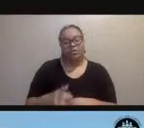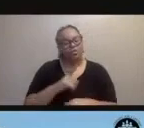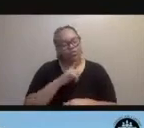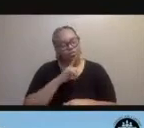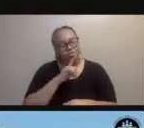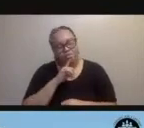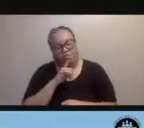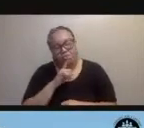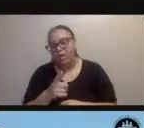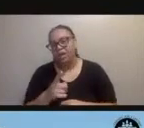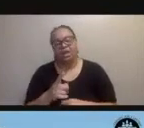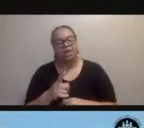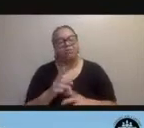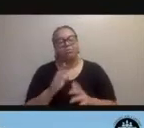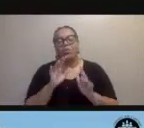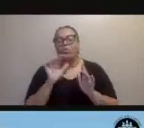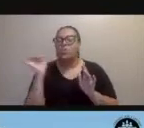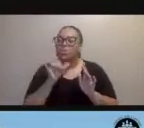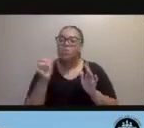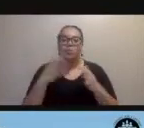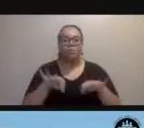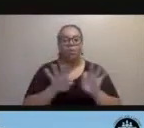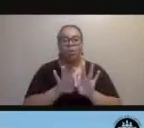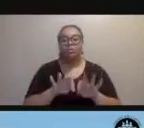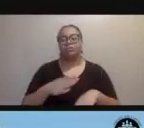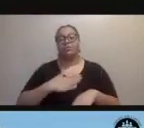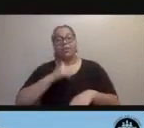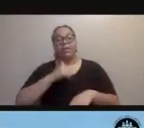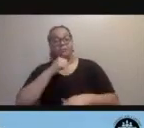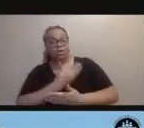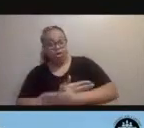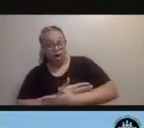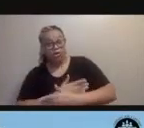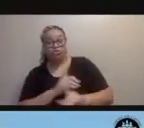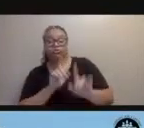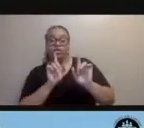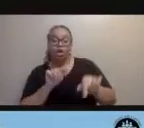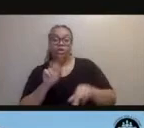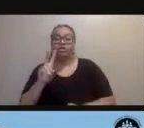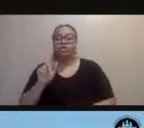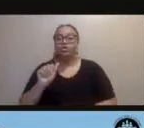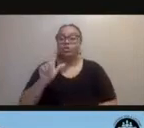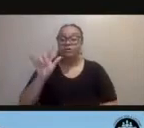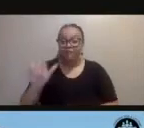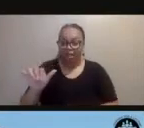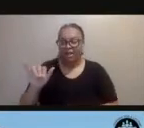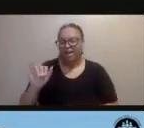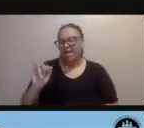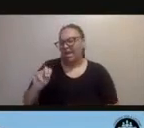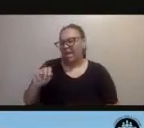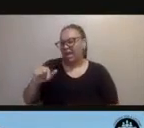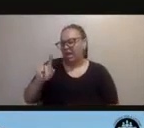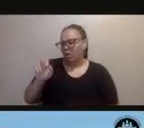I THINK, YOU KNOW, ELEVATING VOICES THAT ARE NOT BEING